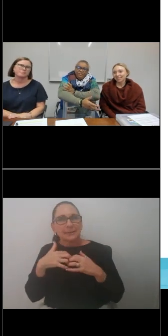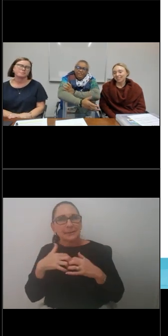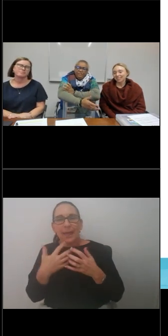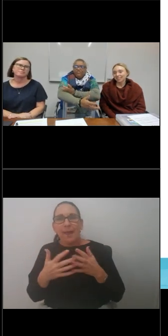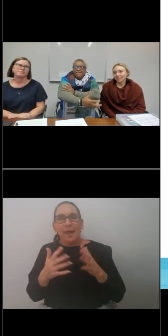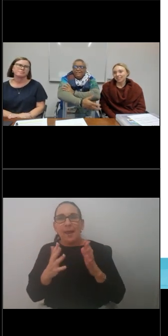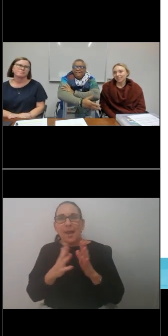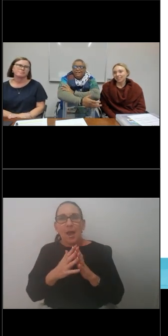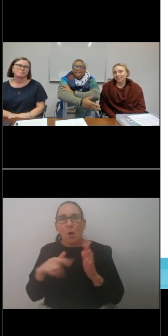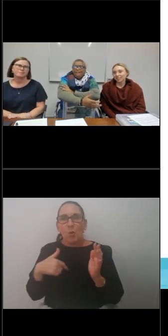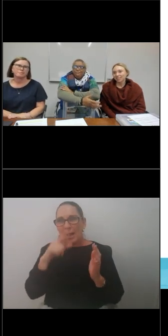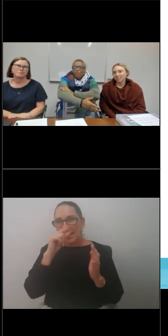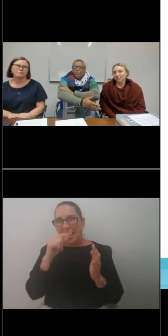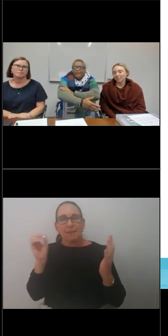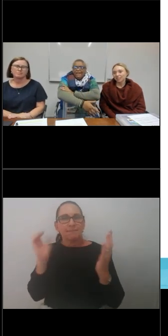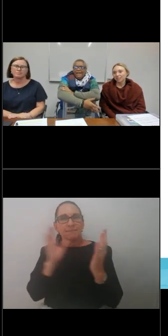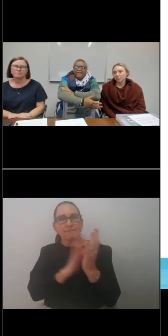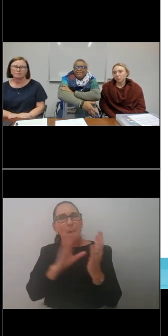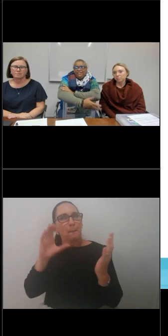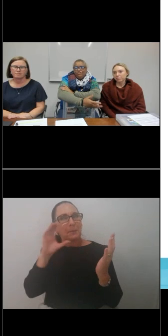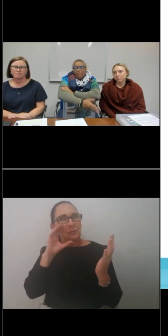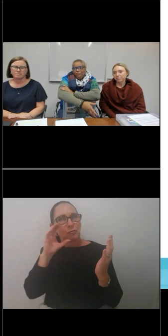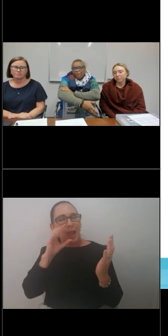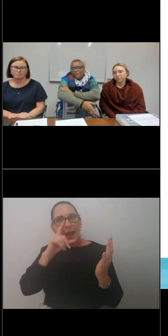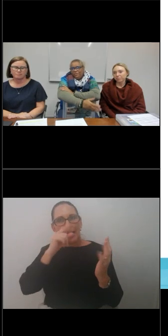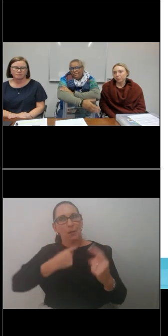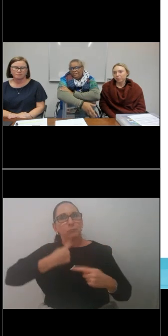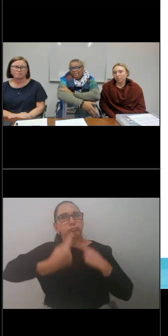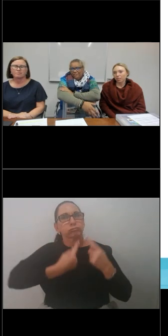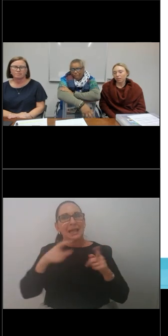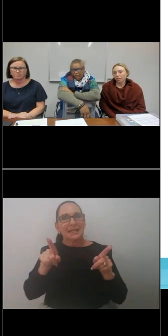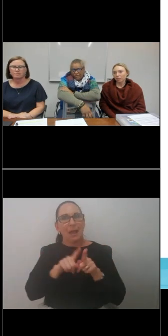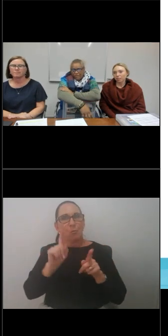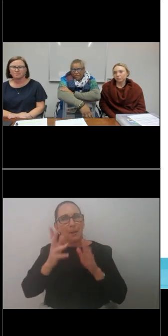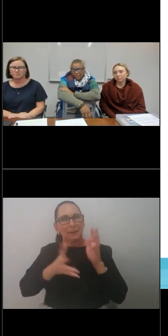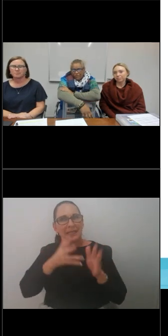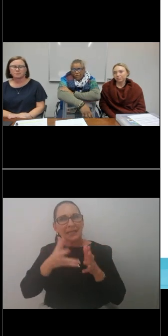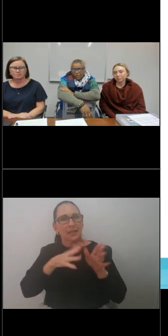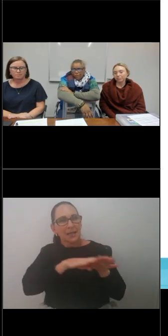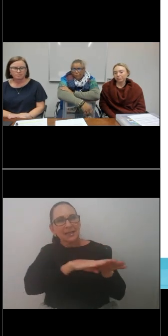that actually tells that same story and it has continuity and consistency through it so while